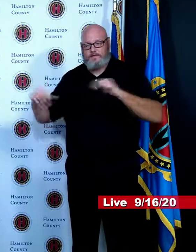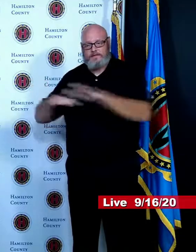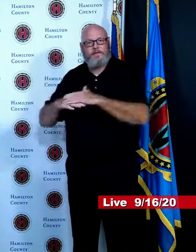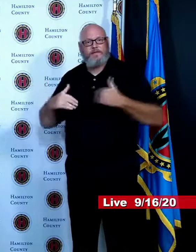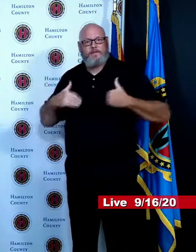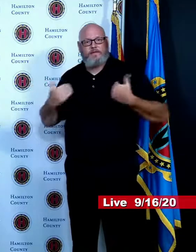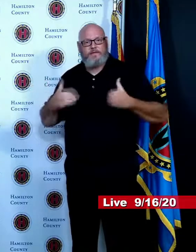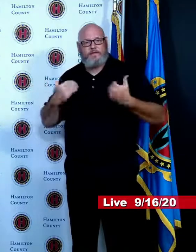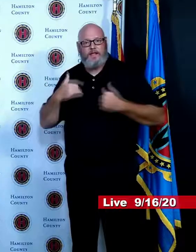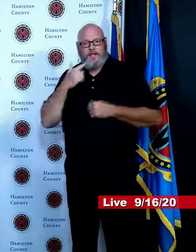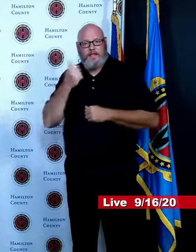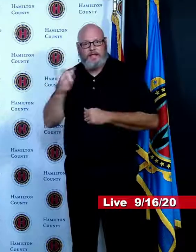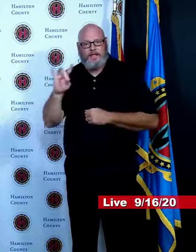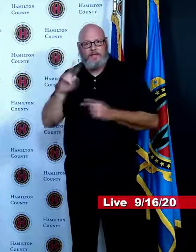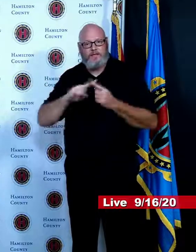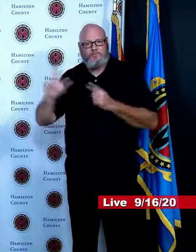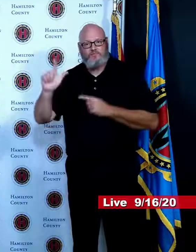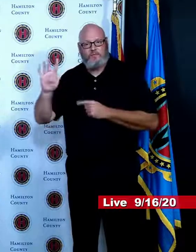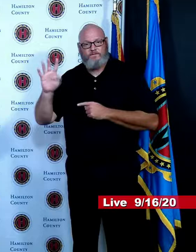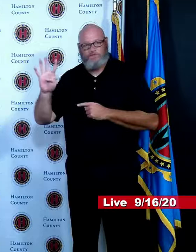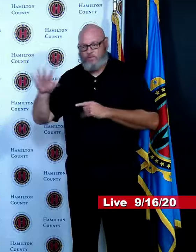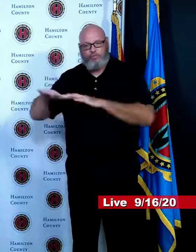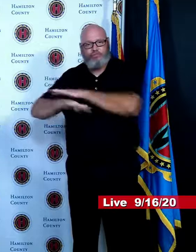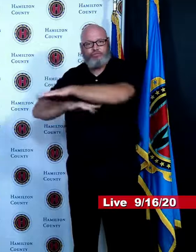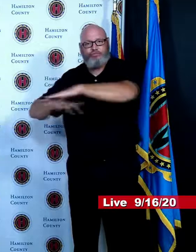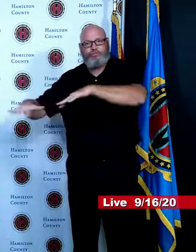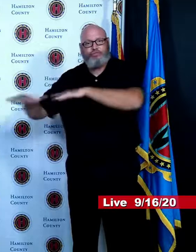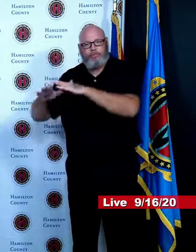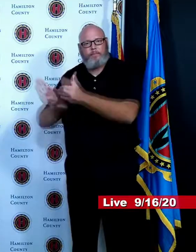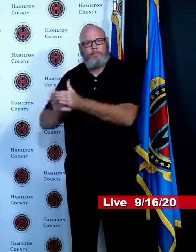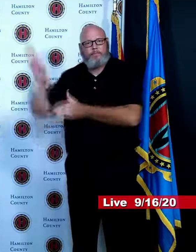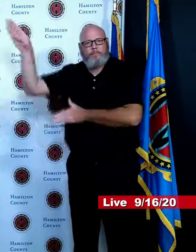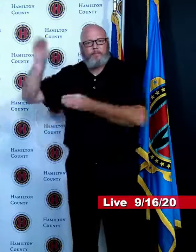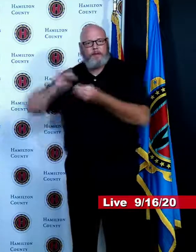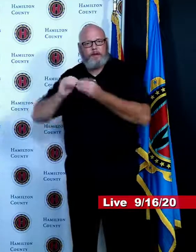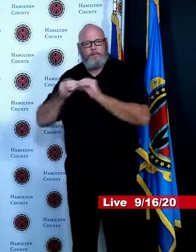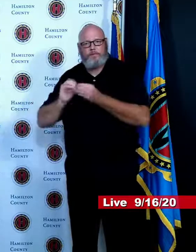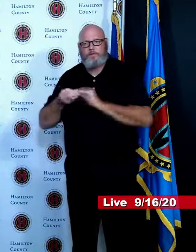age range we in Hamilton County report that particular age range on purpose we